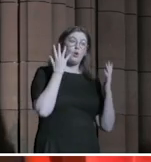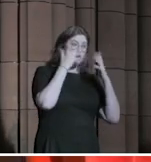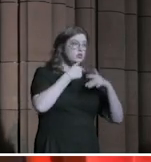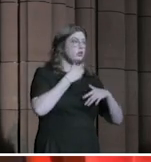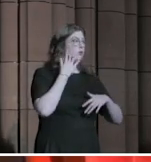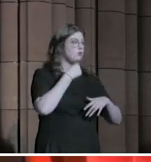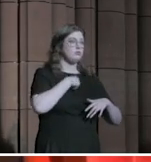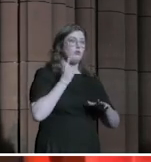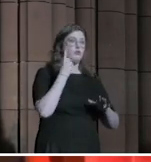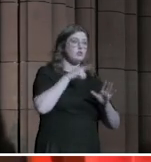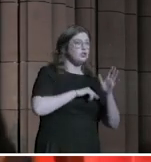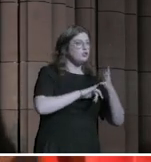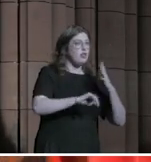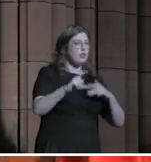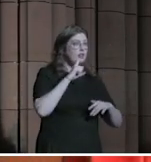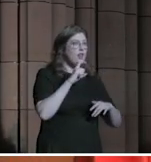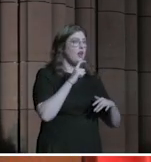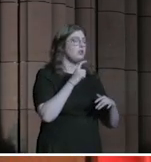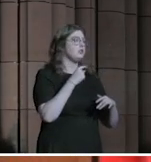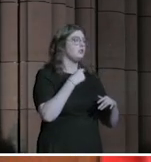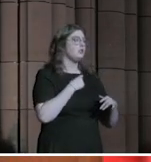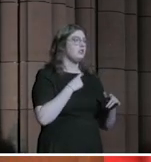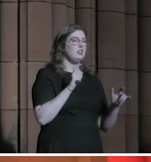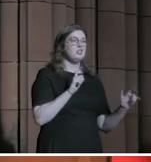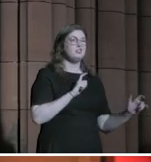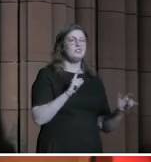at Strathclyde that I was still at the school as he described it.